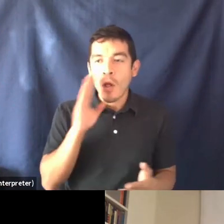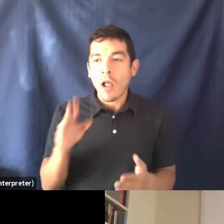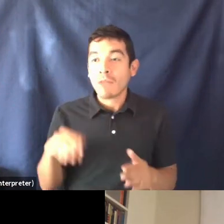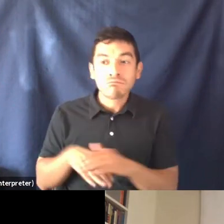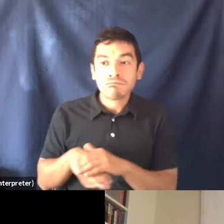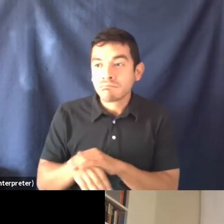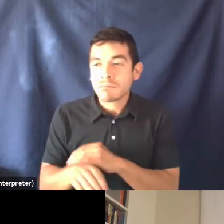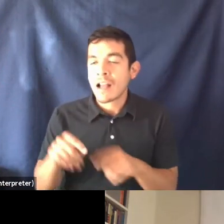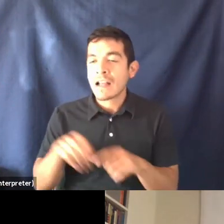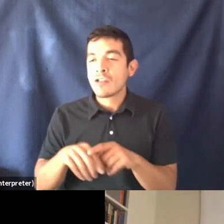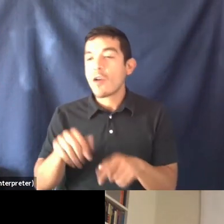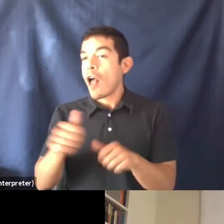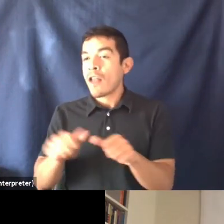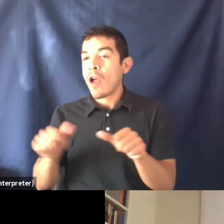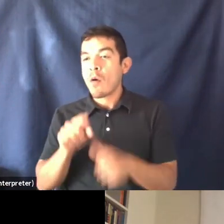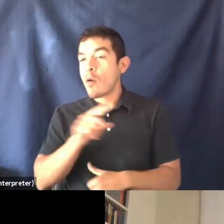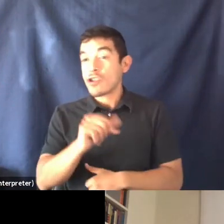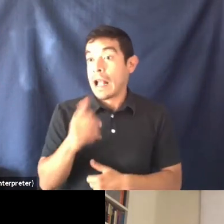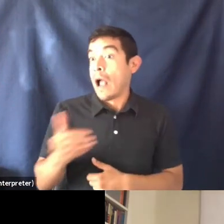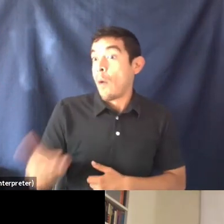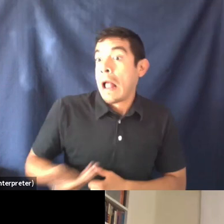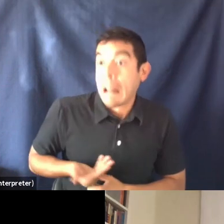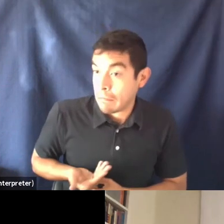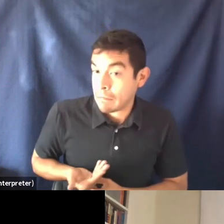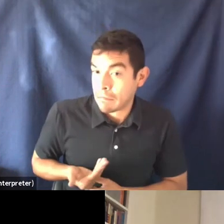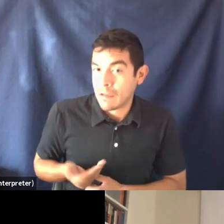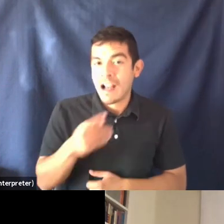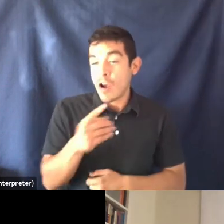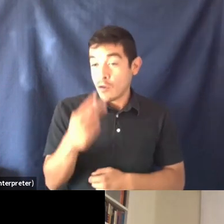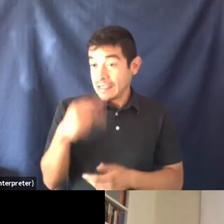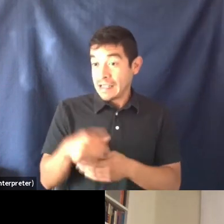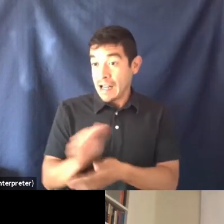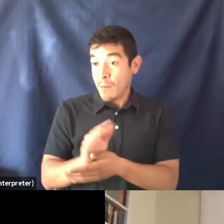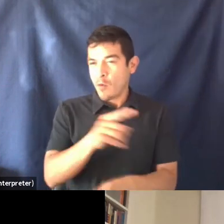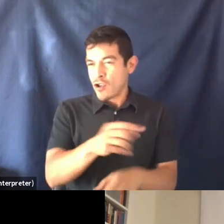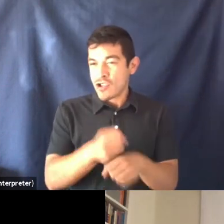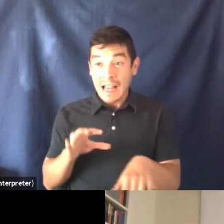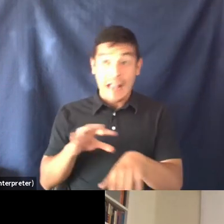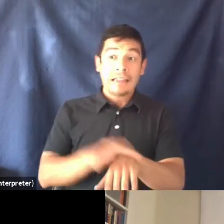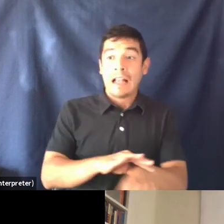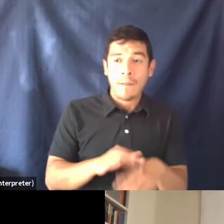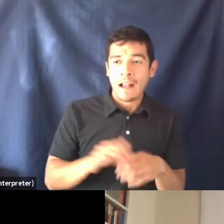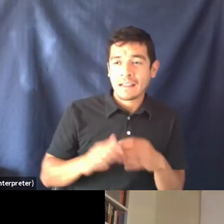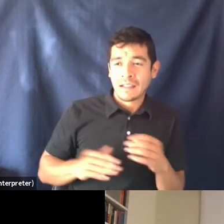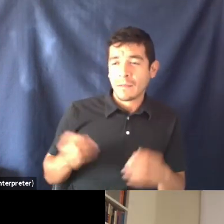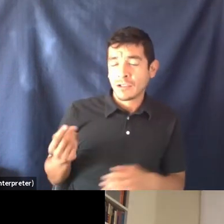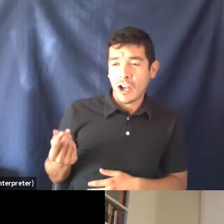that was unfamiliar where she was unwelcomed where there's a scene in the film where she gets attacked by some dogs against some stores.